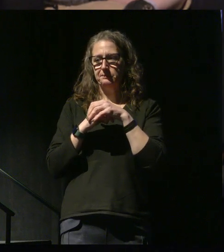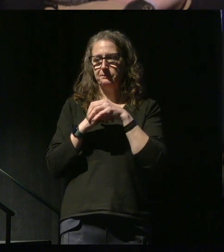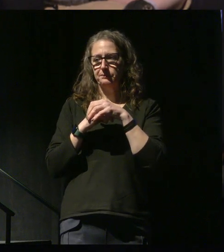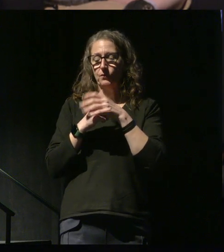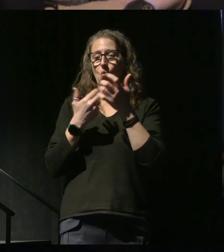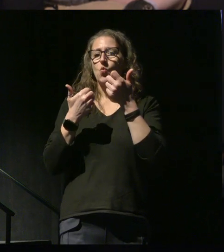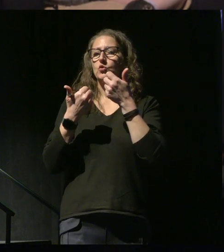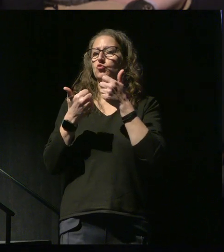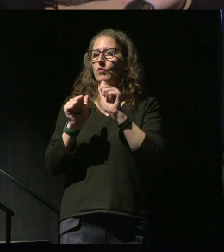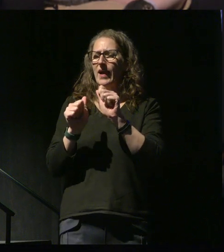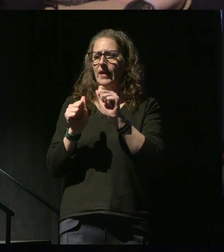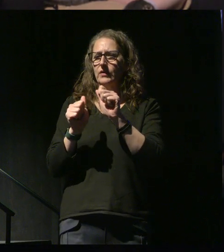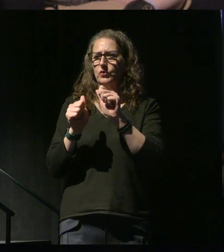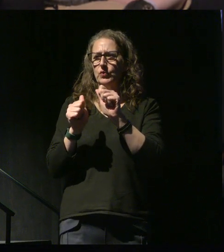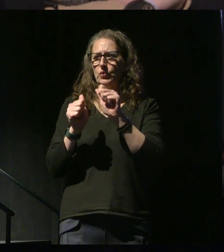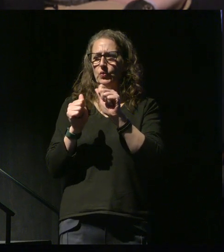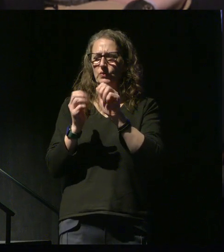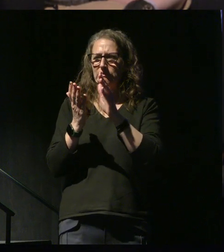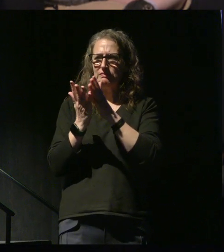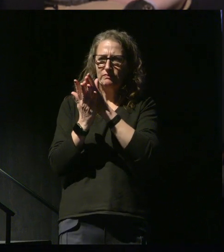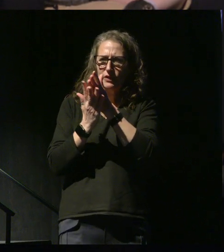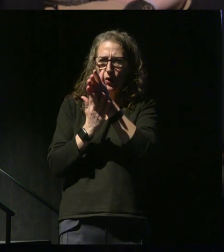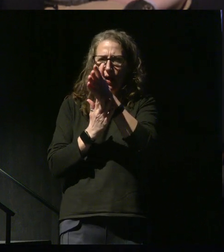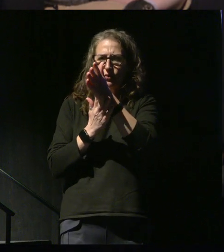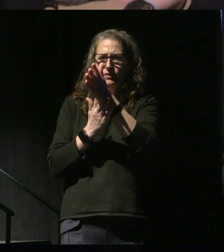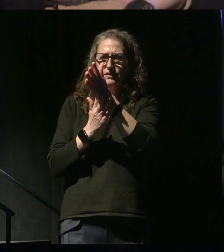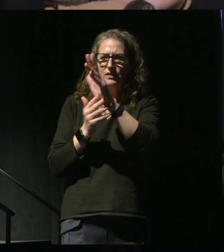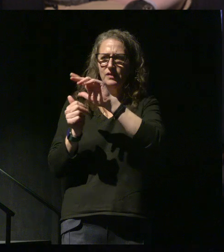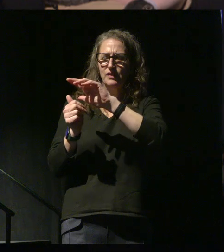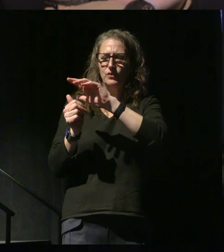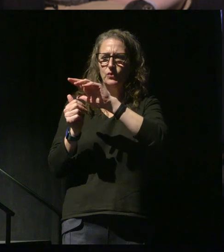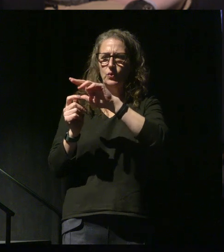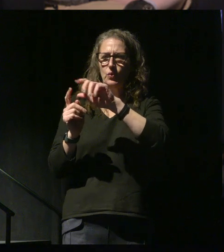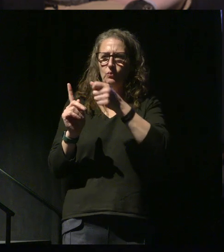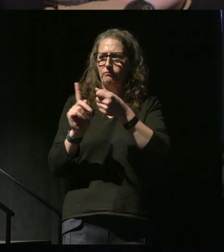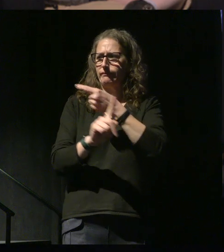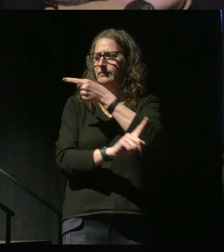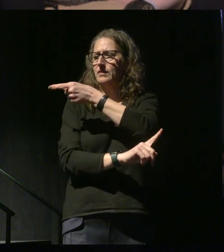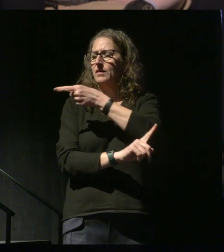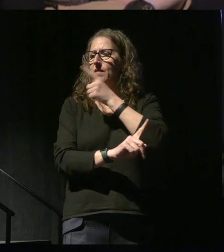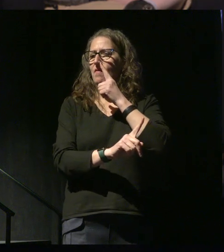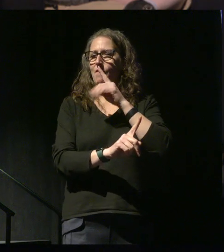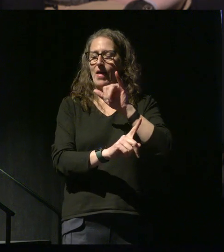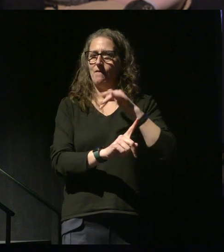to like worm my way out of the paradigm of needing to pander. Mm.